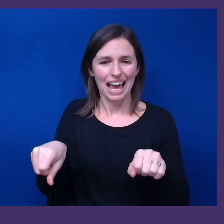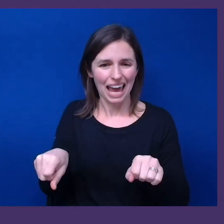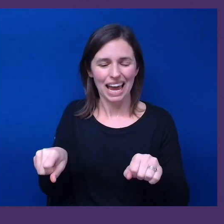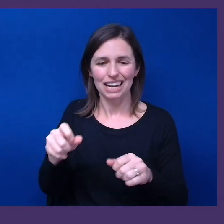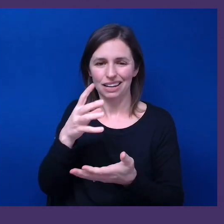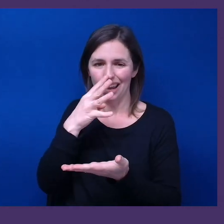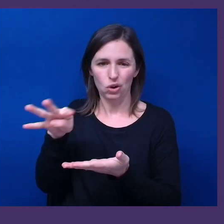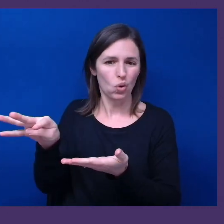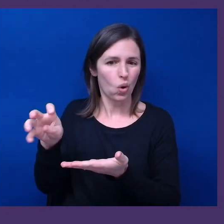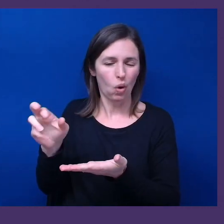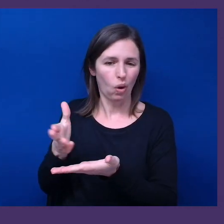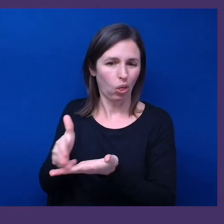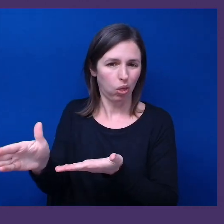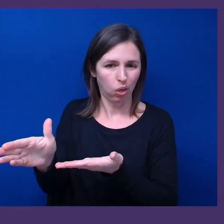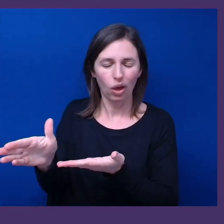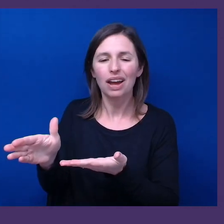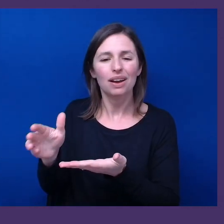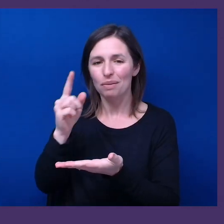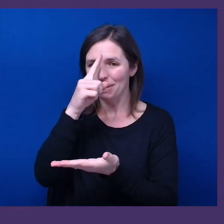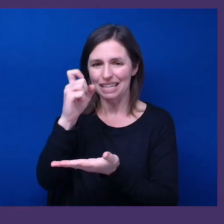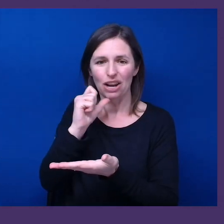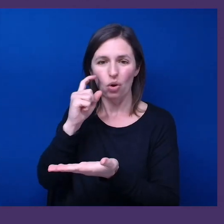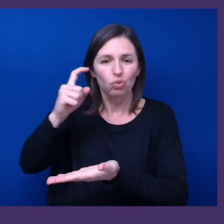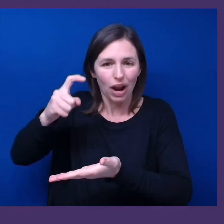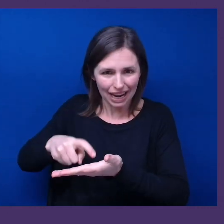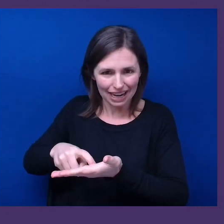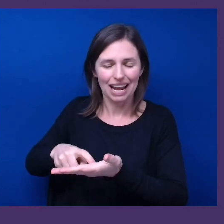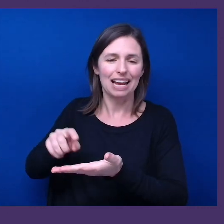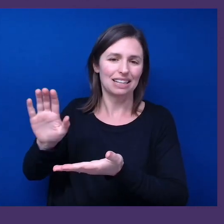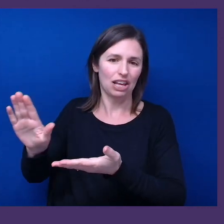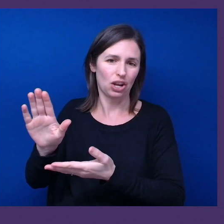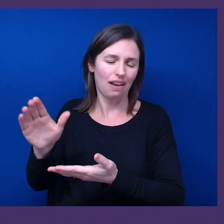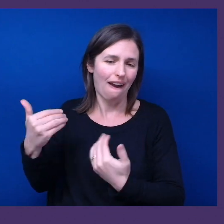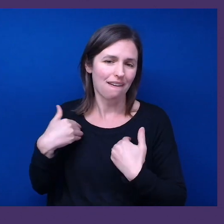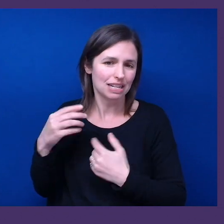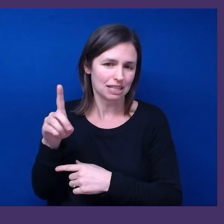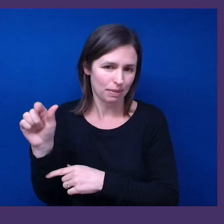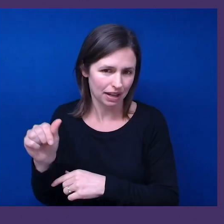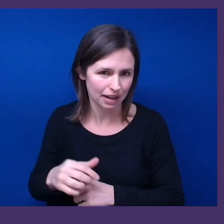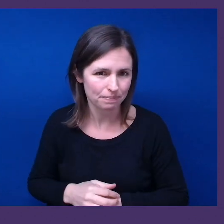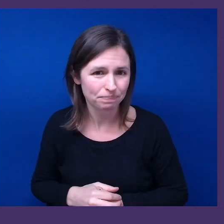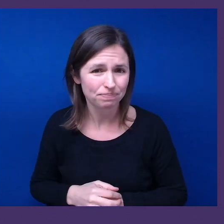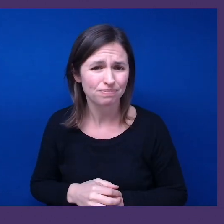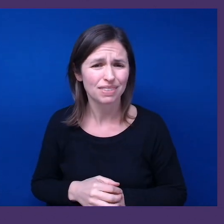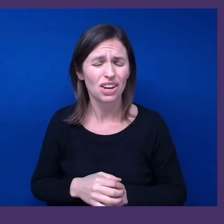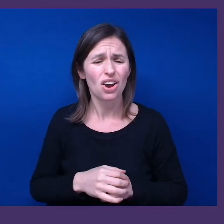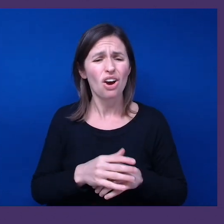Additionally, many AI-driven platforms do not integrate with screen readers, voice recognition software,